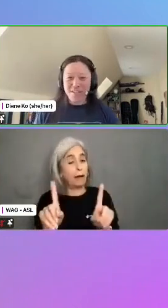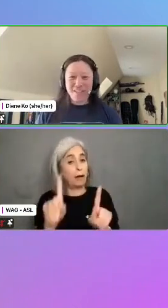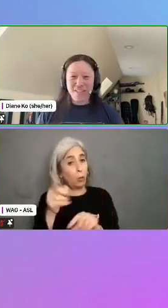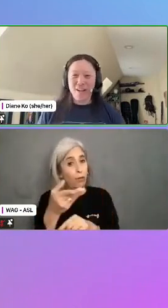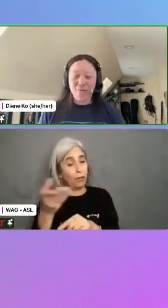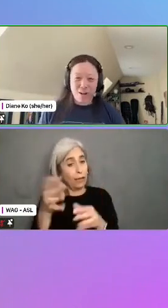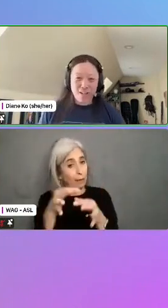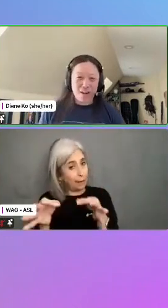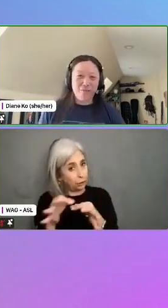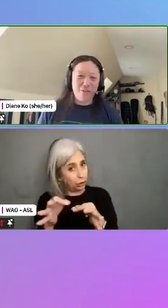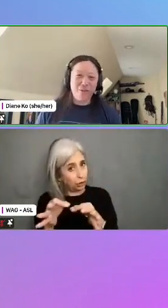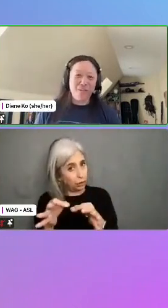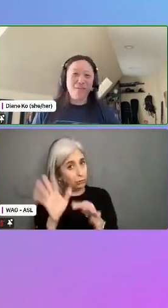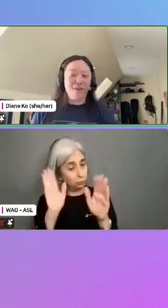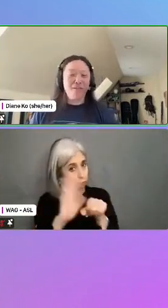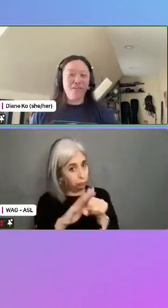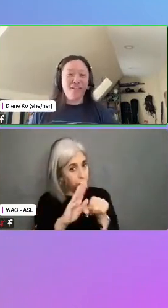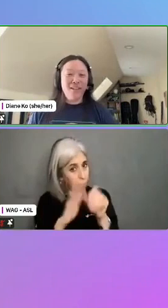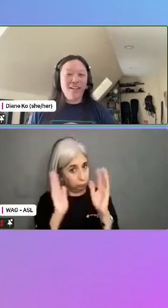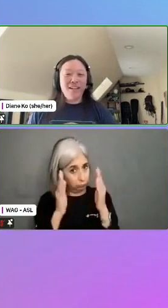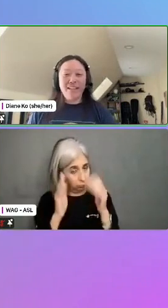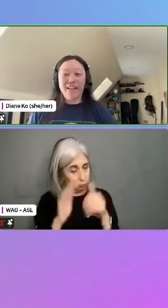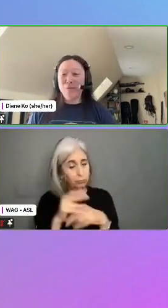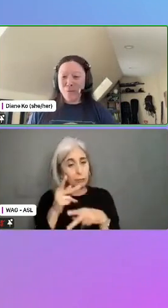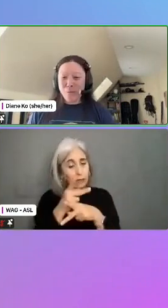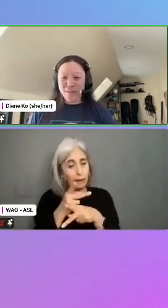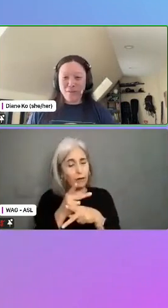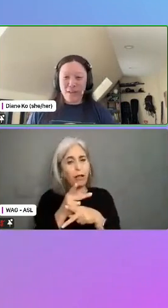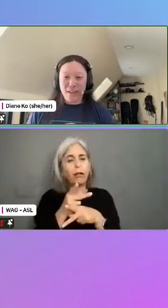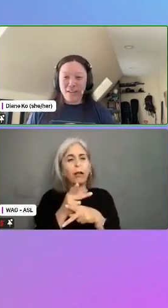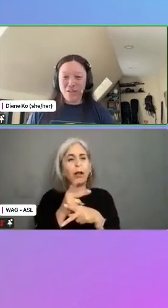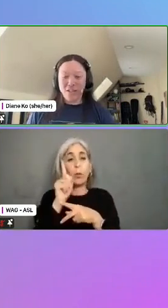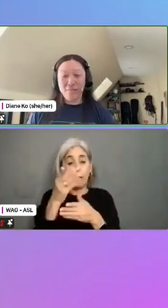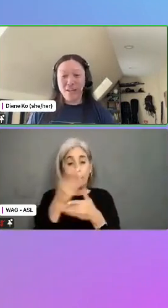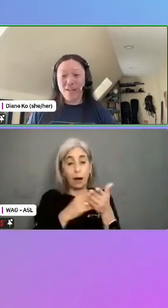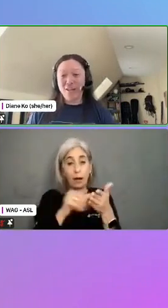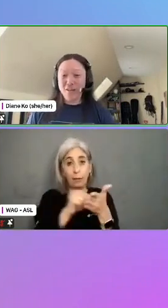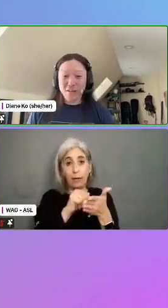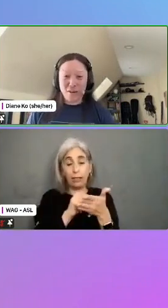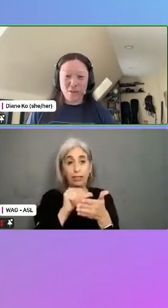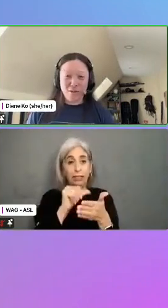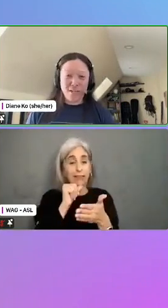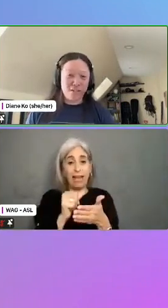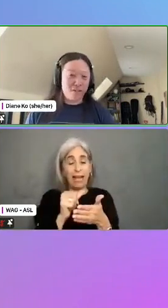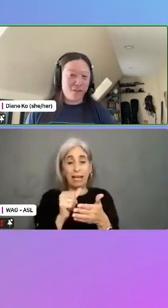passed in and a button other ways. Not saying you should do that, but